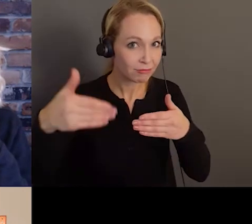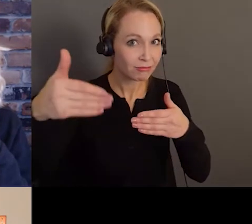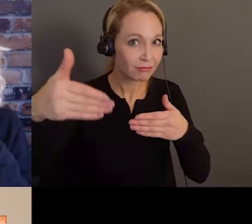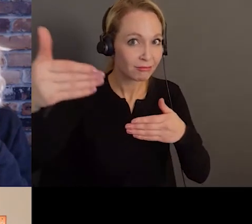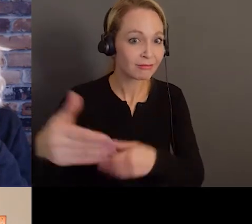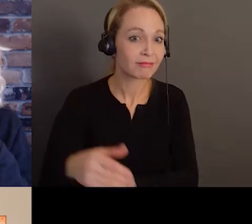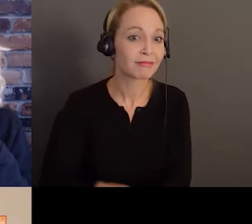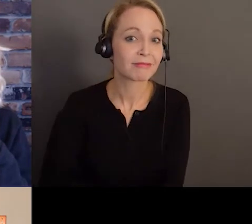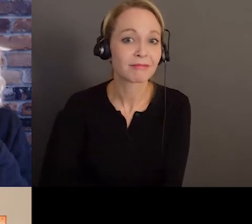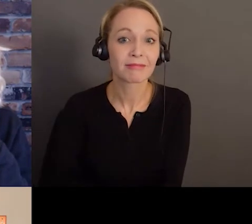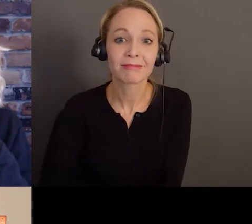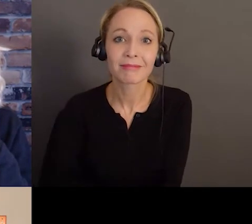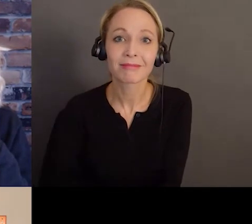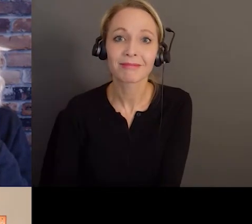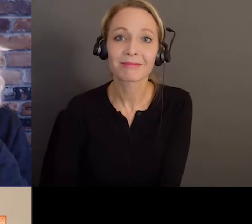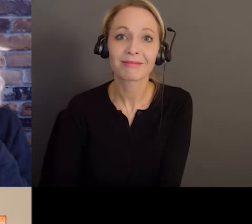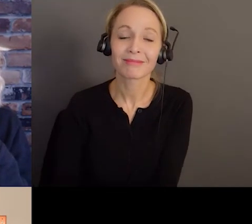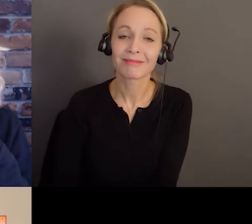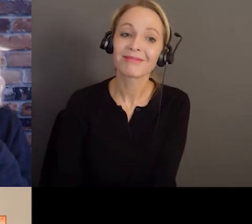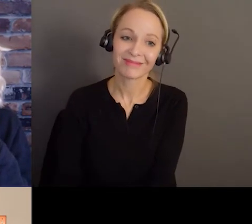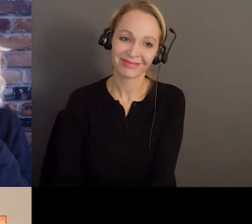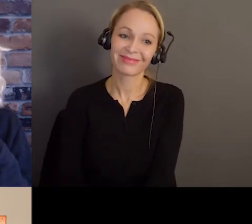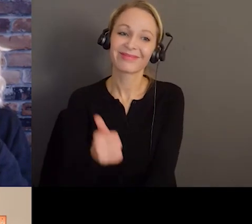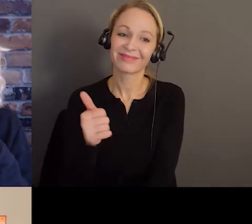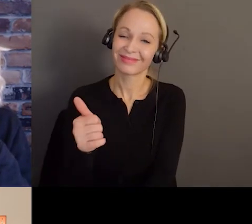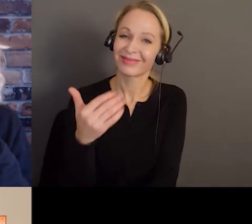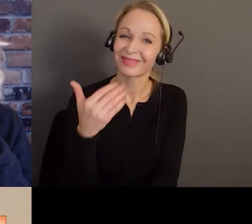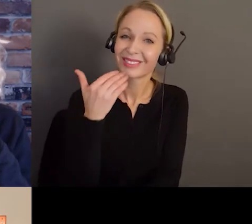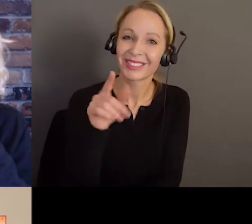SCHEDULE? VERY GOOD QUESTION.